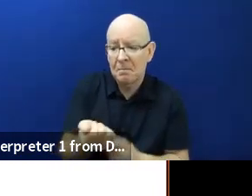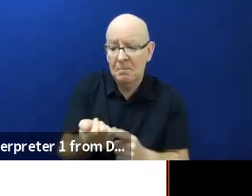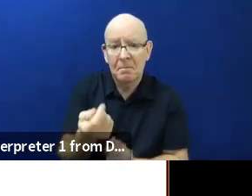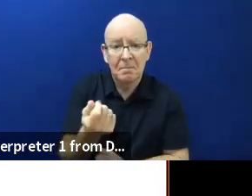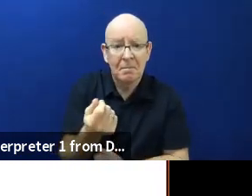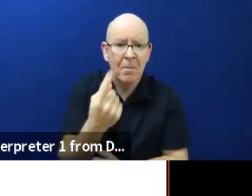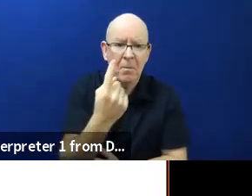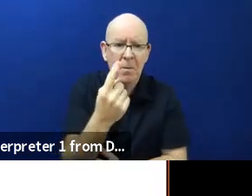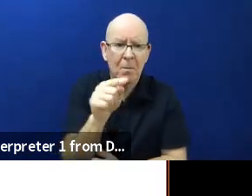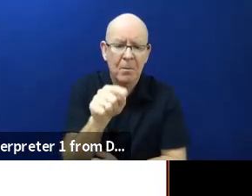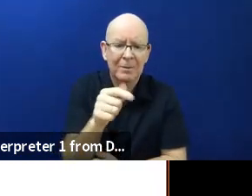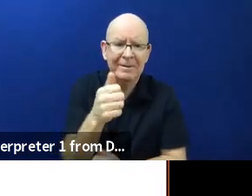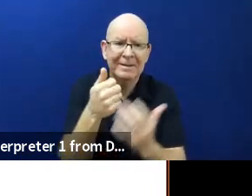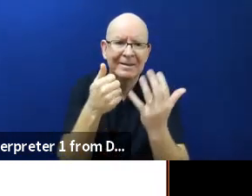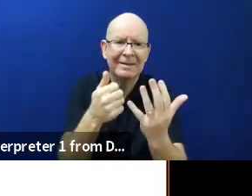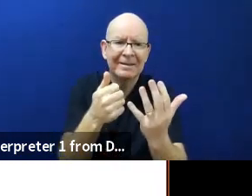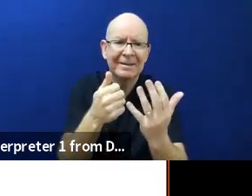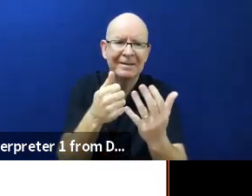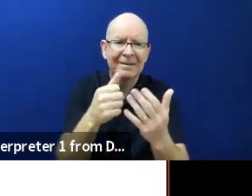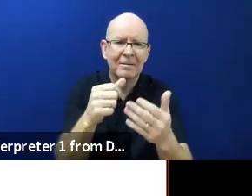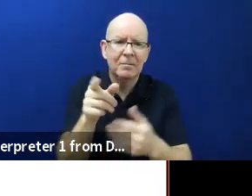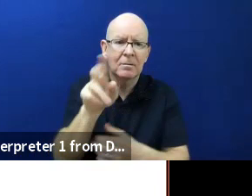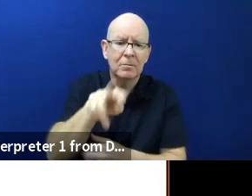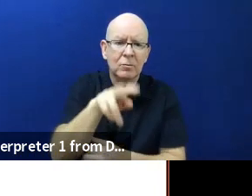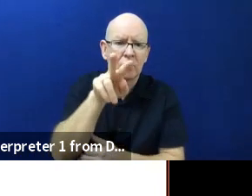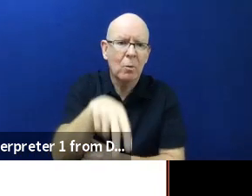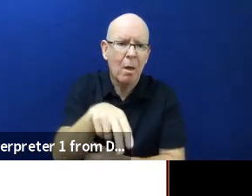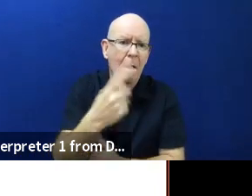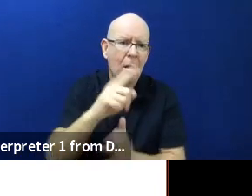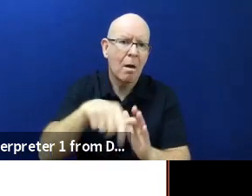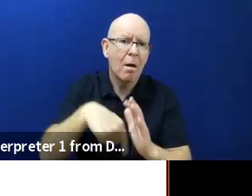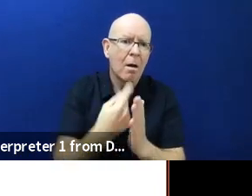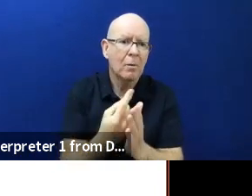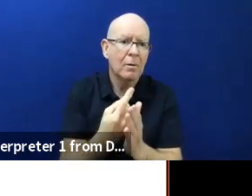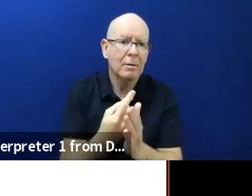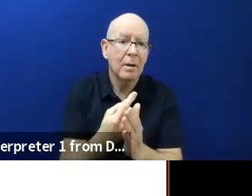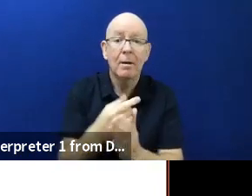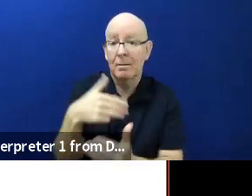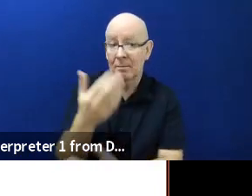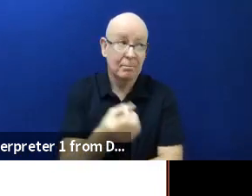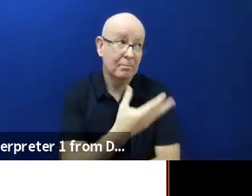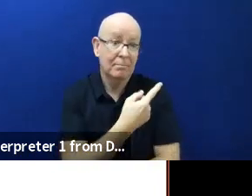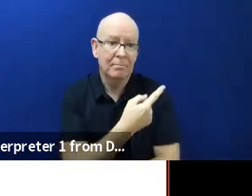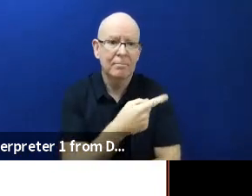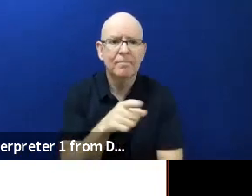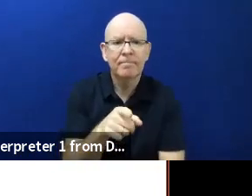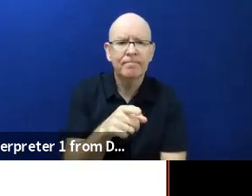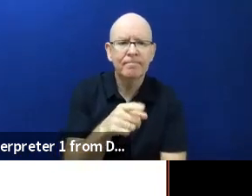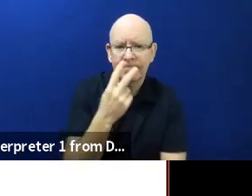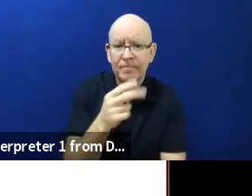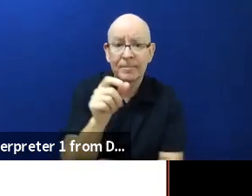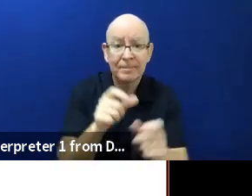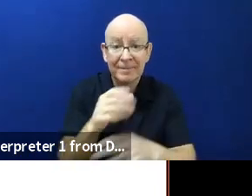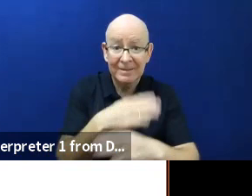In the past 10 or 20 years, I spent around $400,000 per month for taxi services and that is